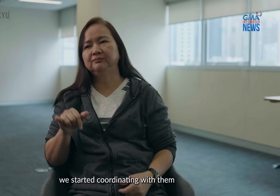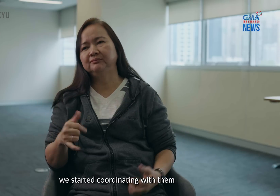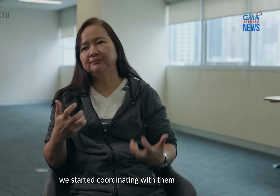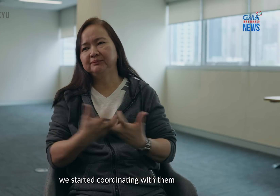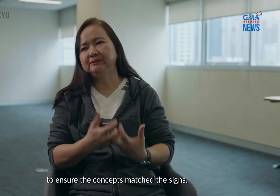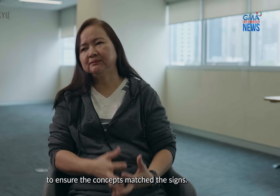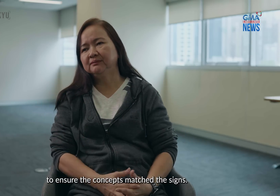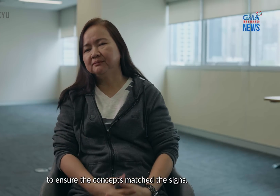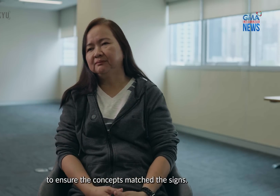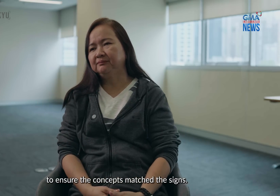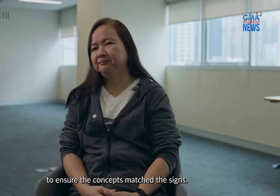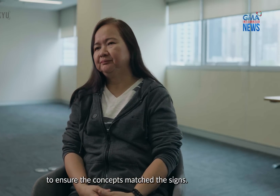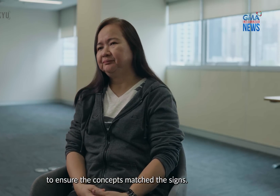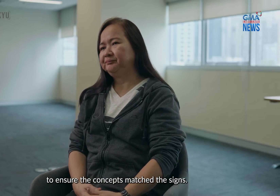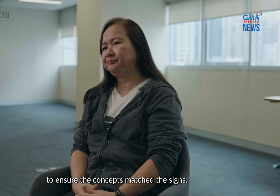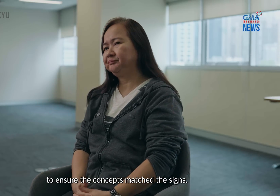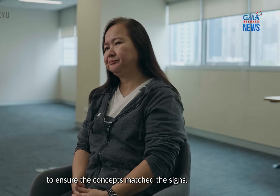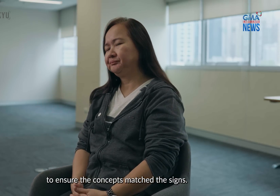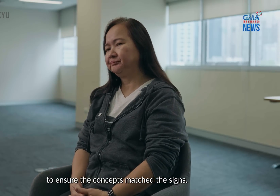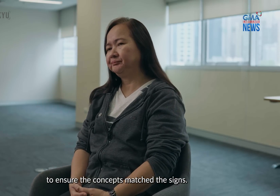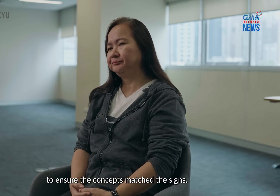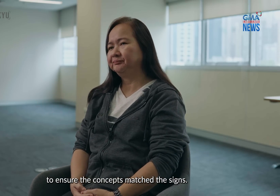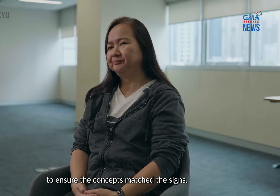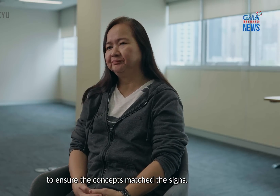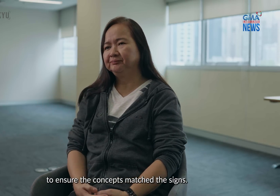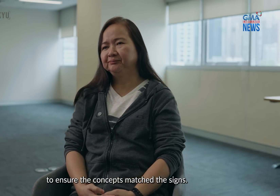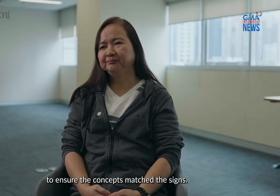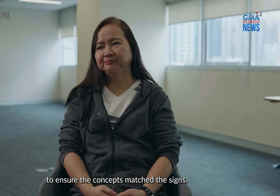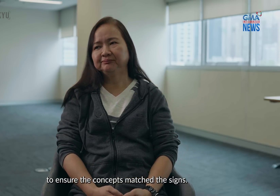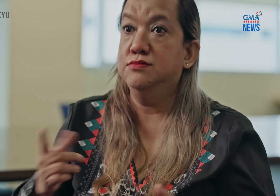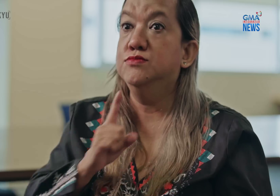Once the climate scientists confirmed that everything was okay,